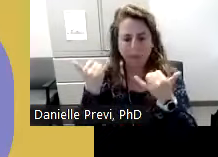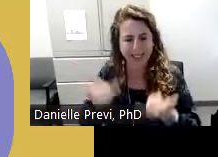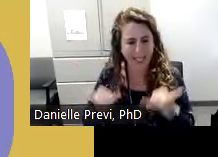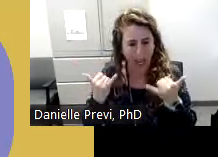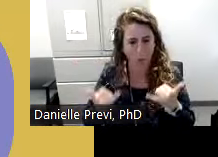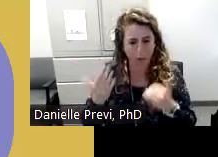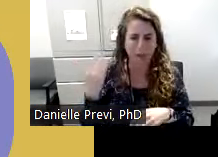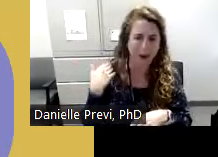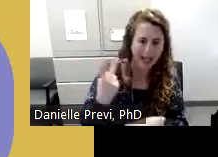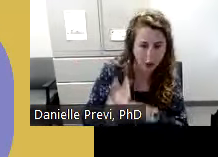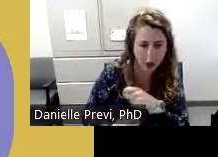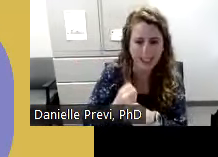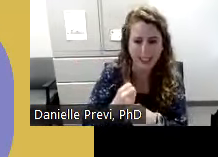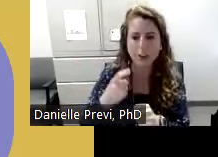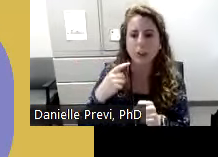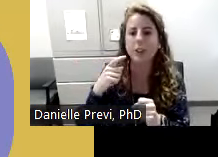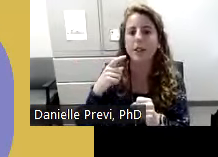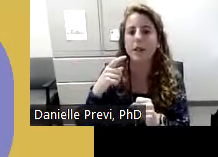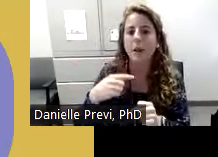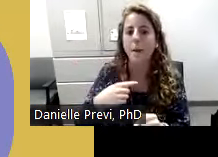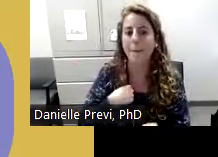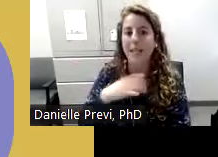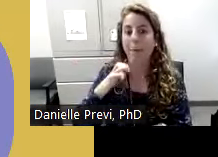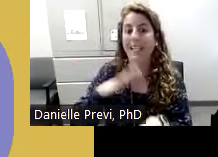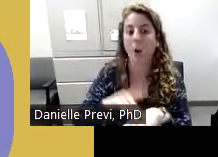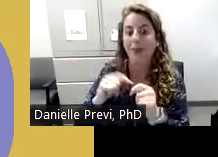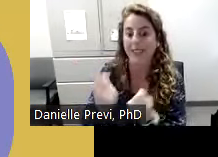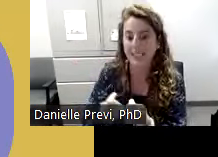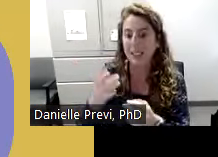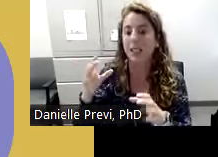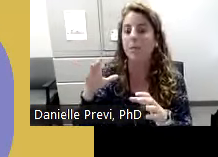barriers that they were experiencing. I would say in the past two years things have shifted